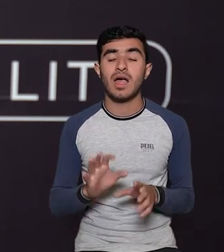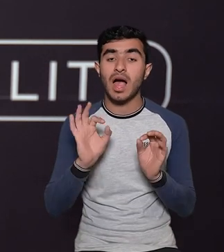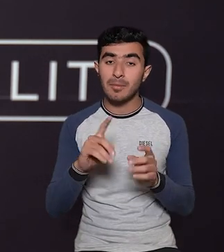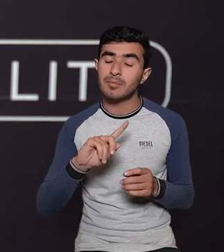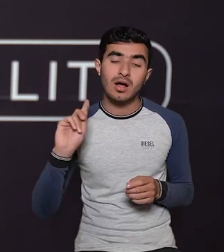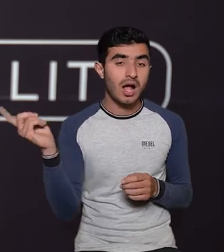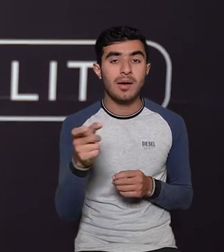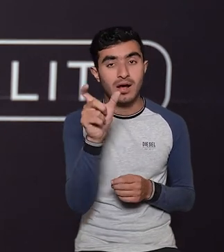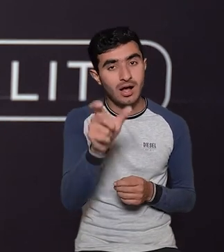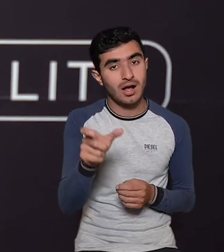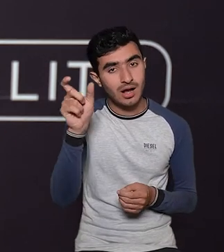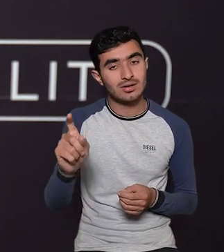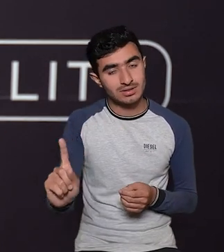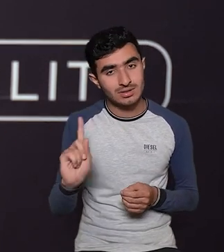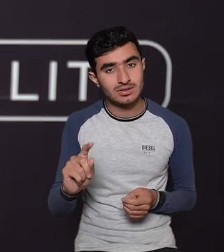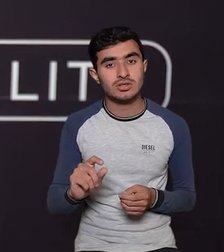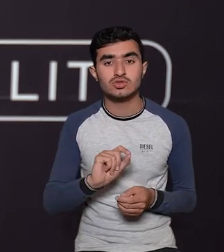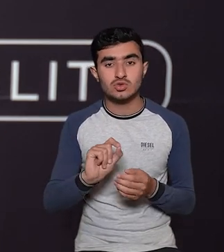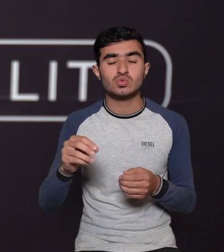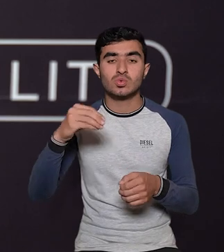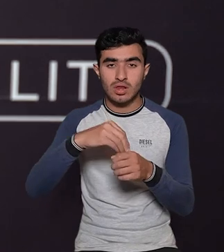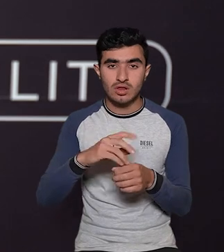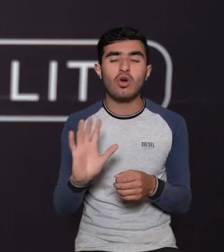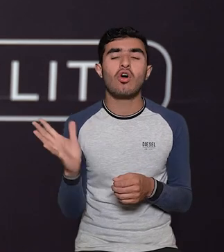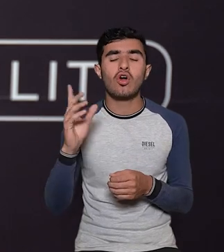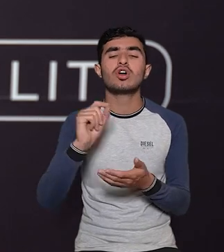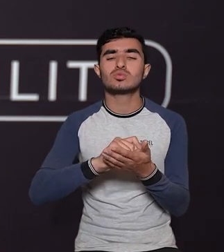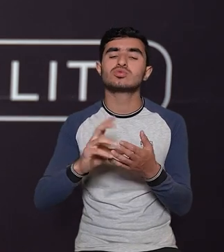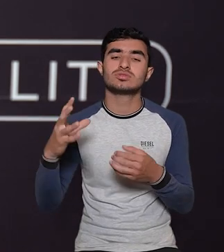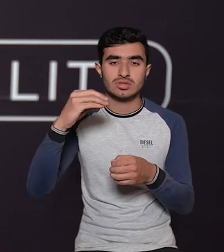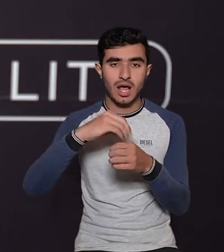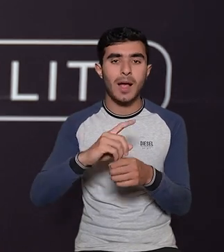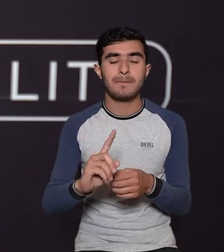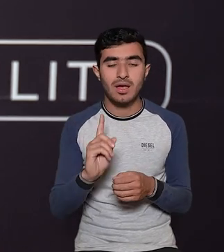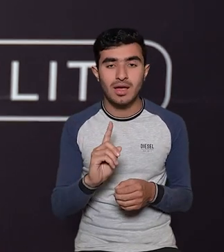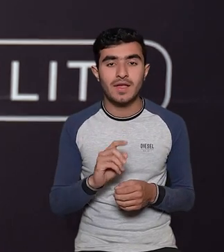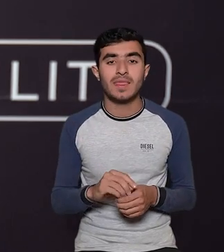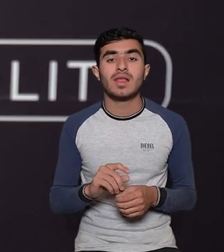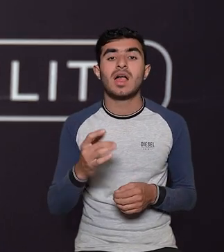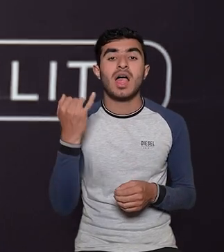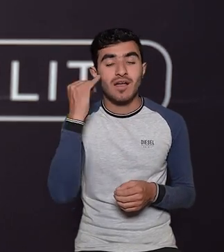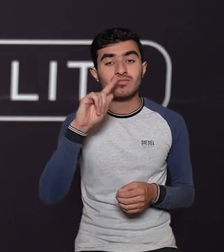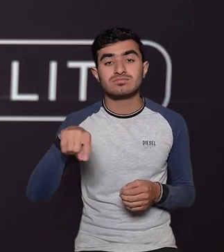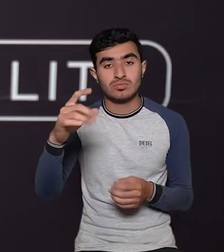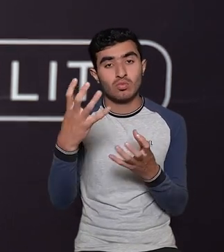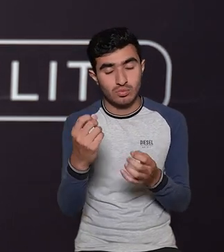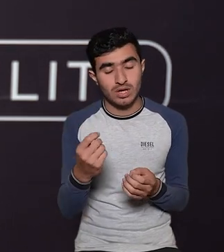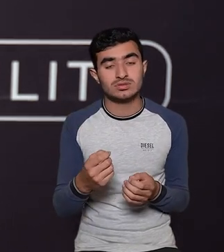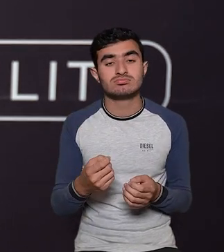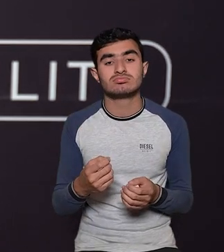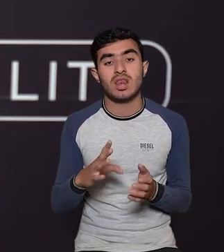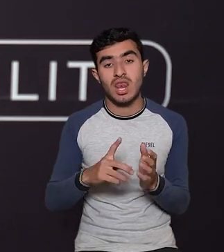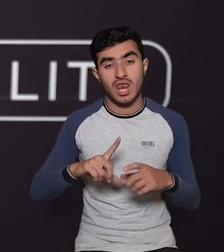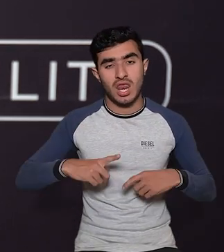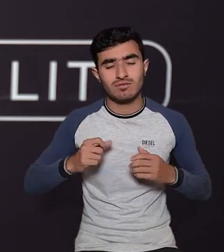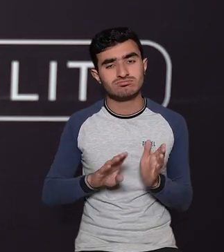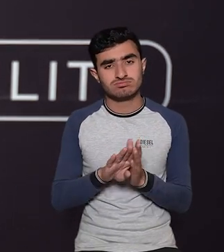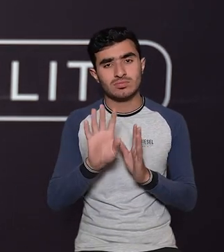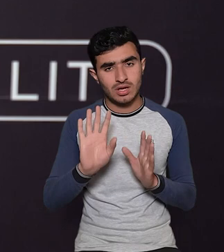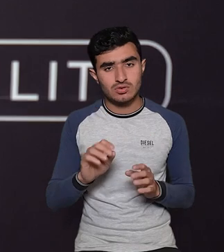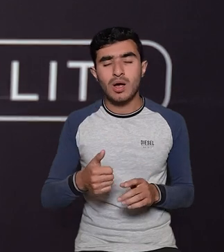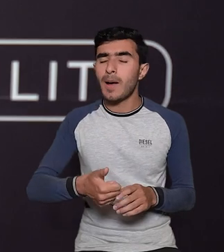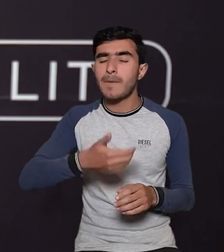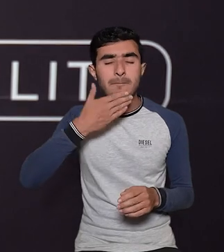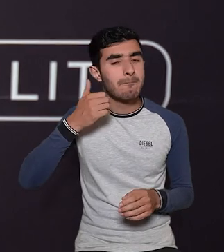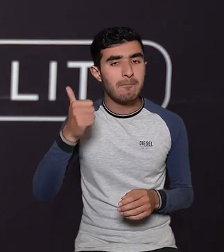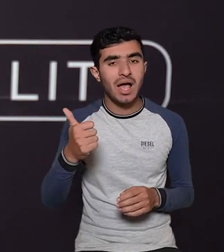So I would like to say to this to every person in Aitchison or in any other school if anybody